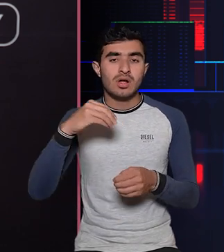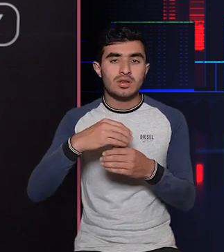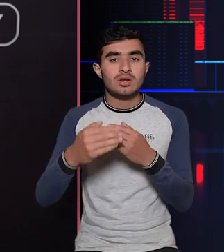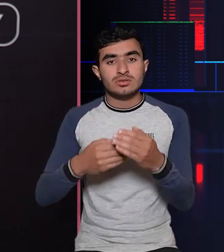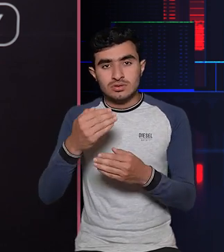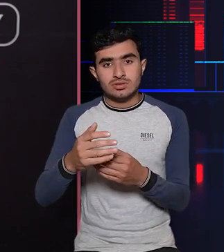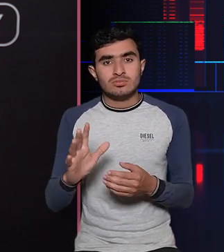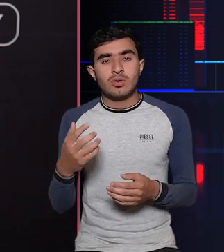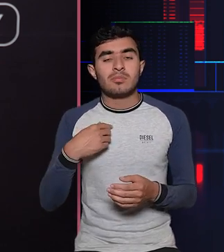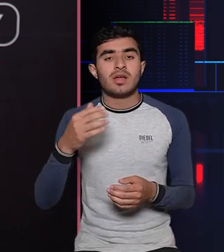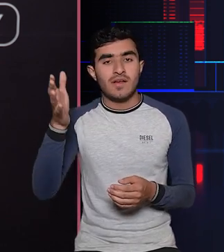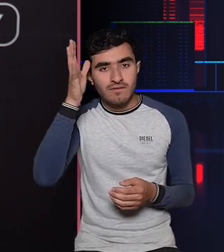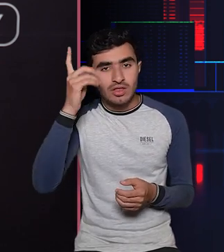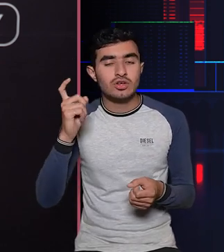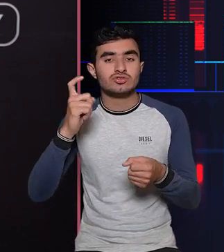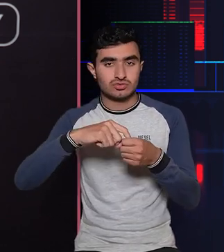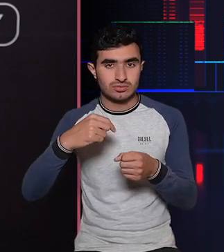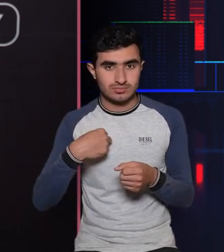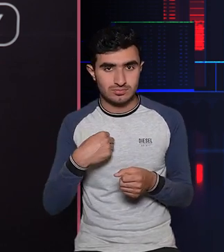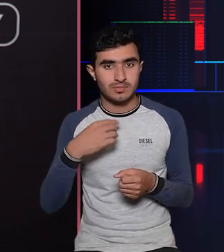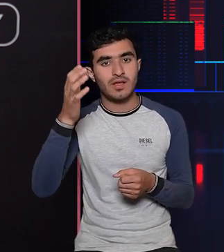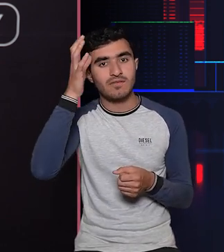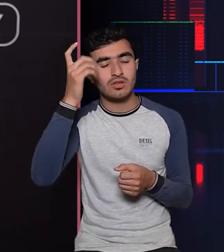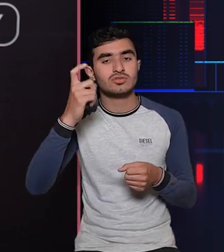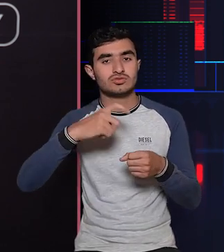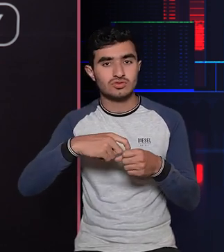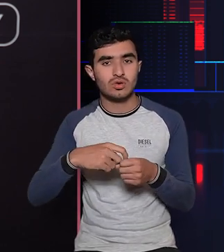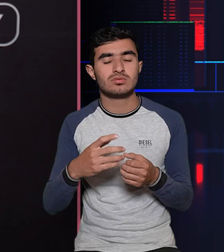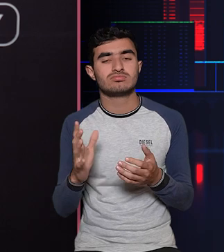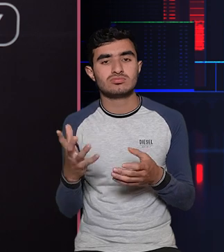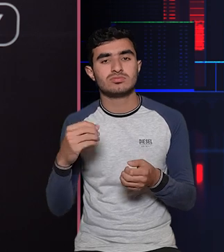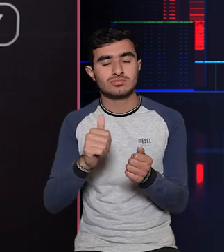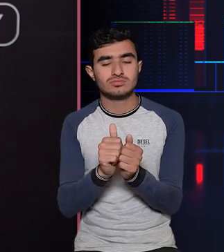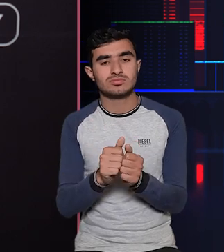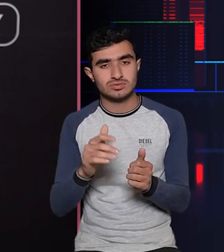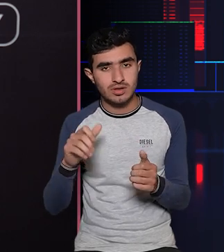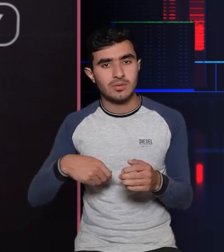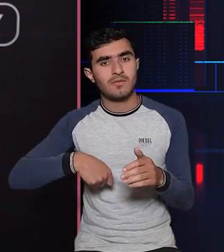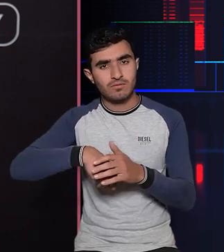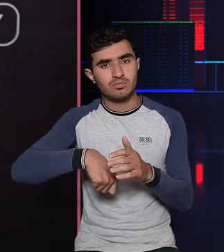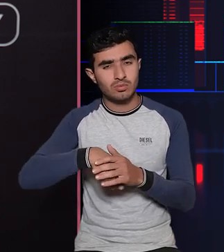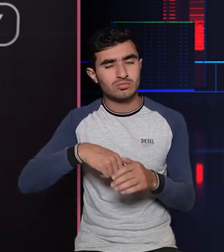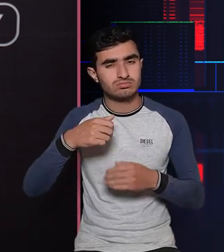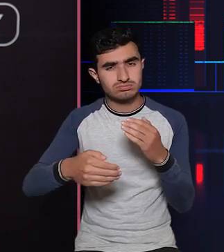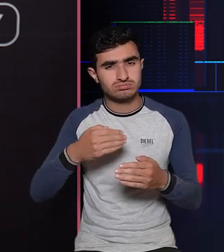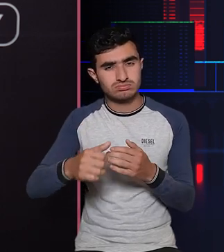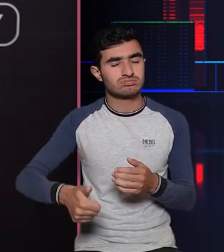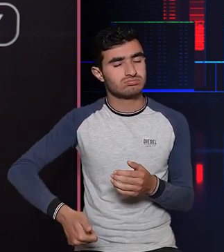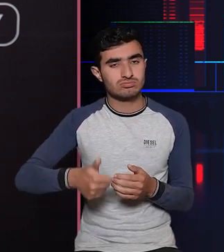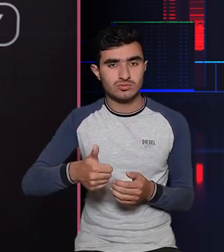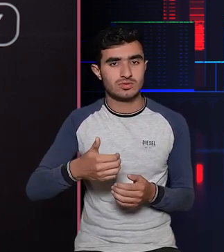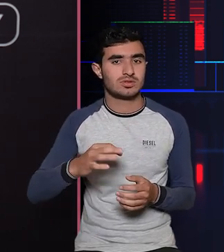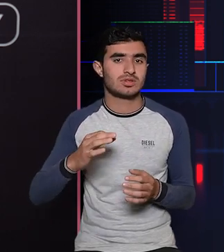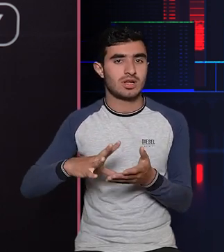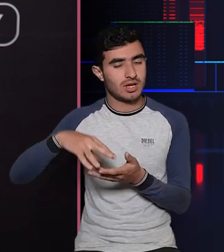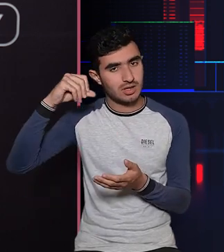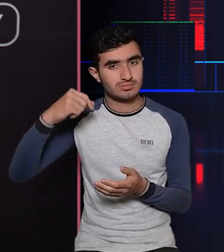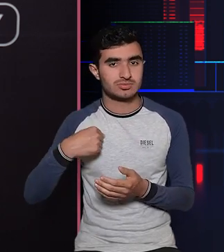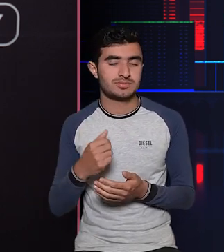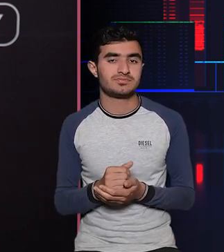GTFT. I started playing in that. Many other good players also played there along with my father so by watching them I